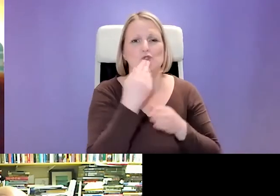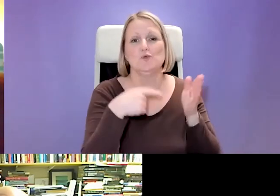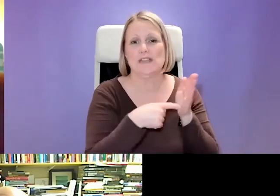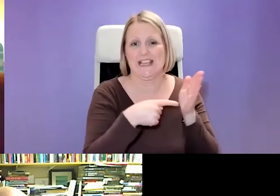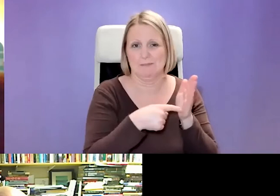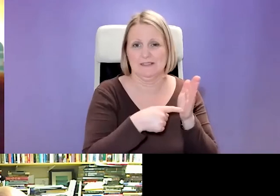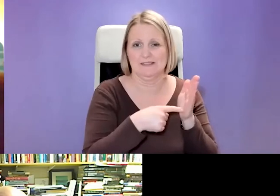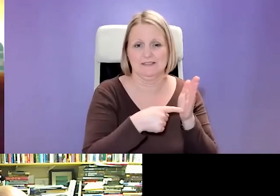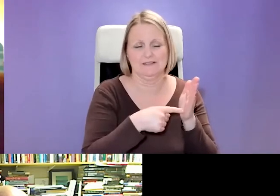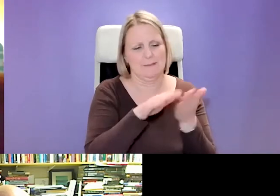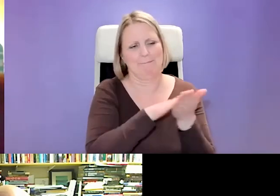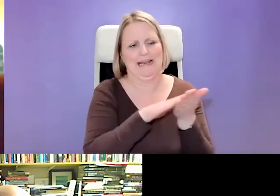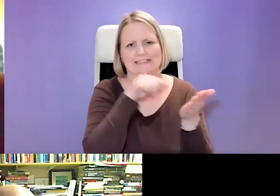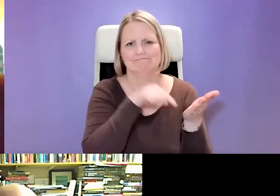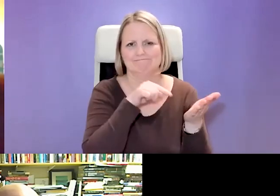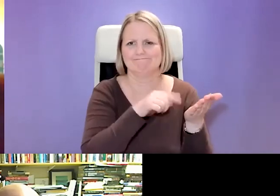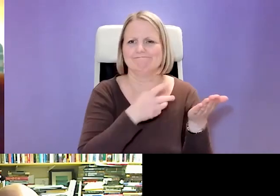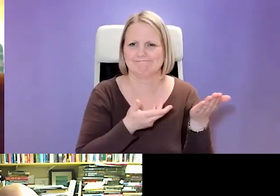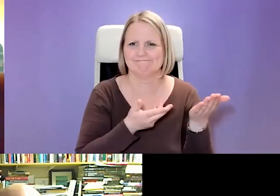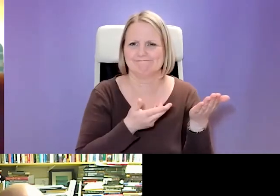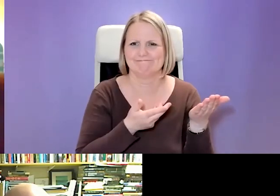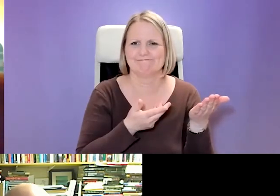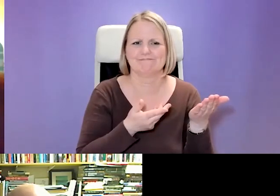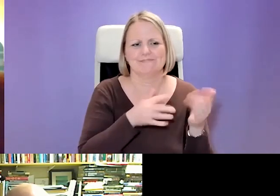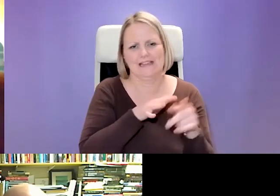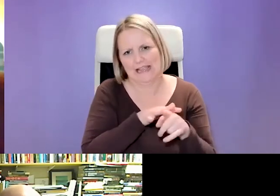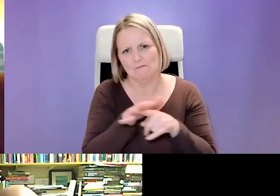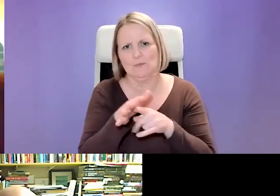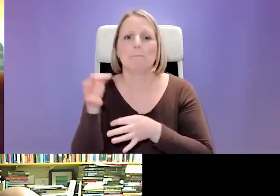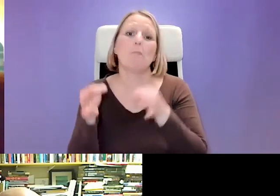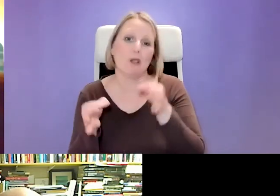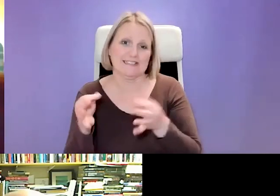and because we do our politics suffer. Right? That's my that's my basic point,